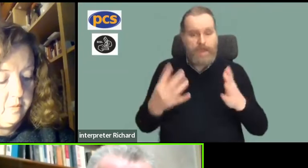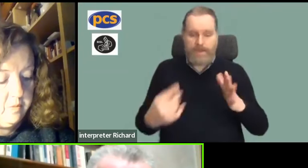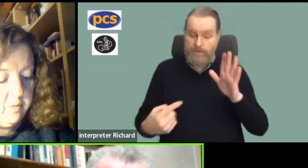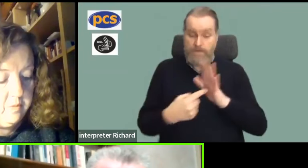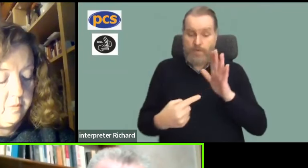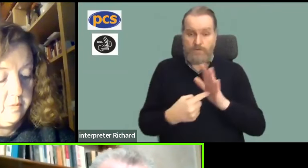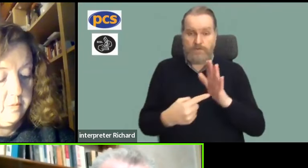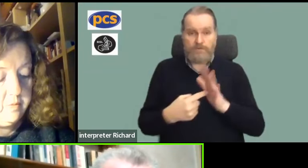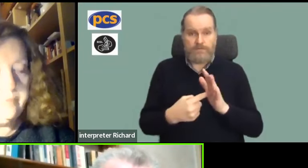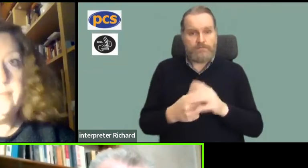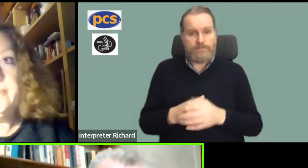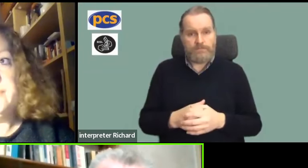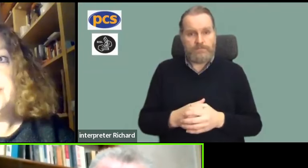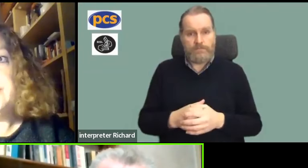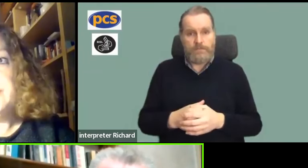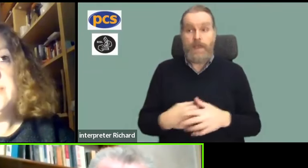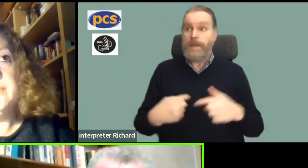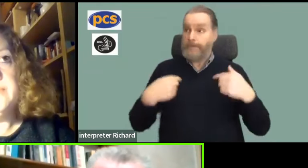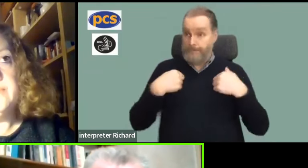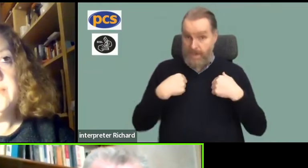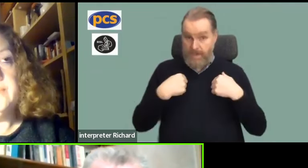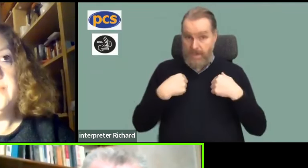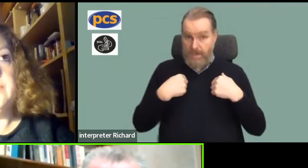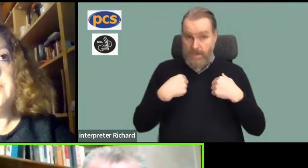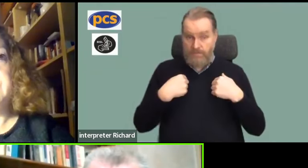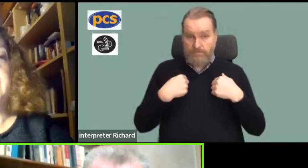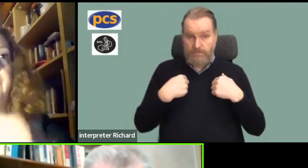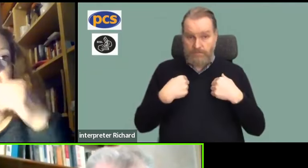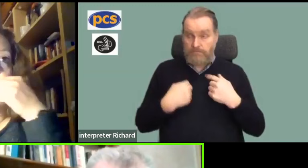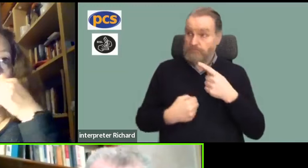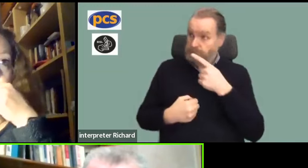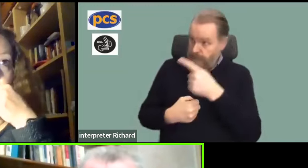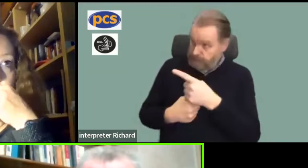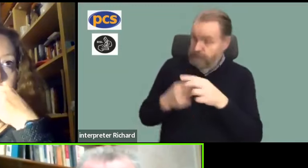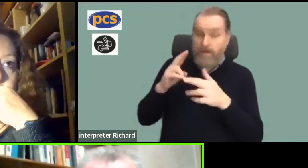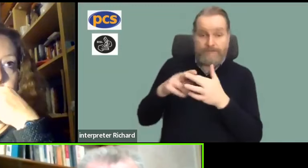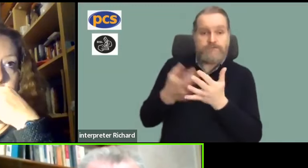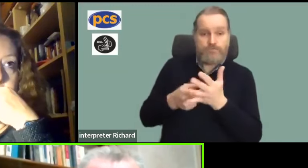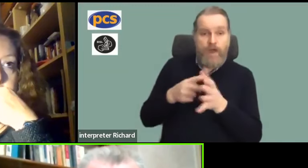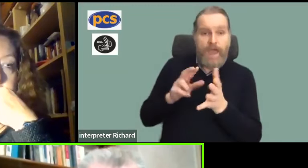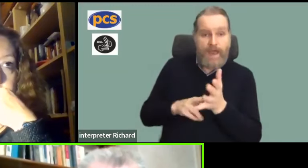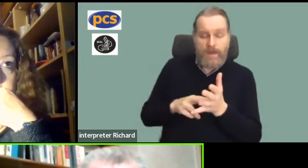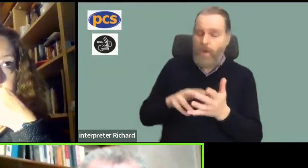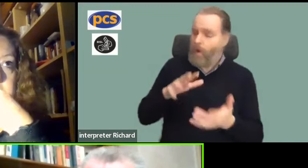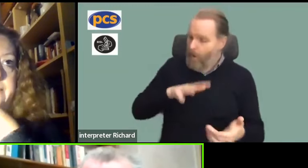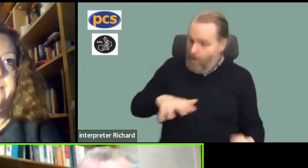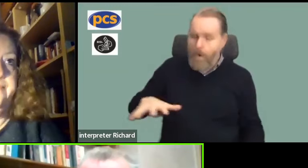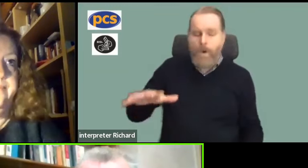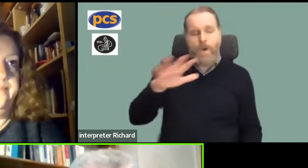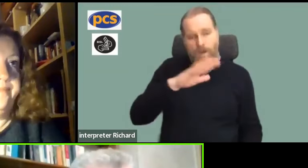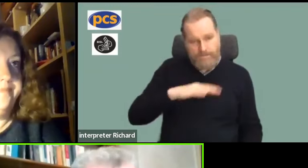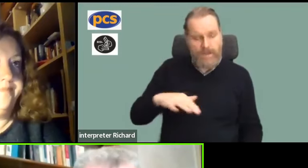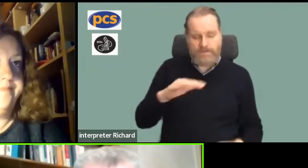this action is really really essential. and i'm sure and i'm sure everybody will join me, a new friend in wishing every one of our brave strikers, strikers, all the very best for